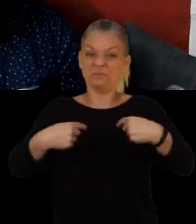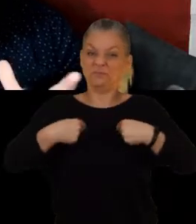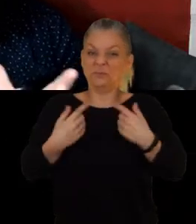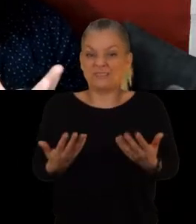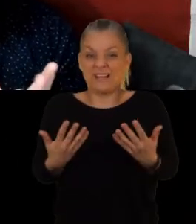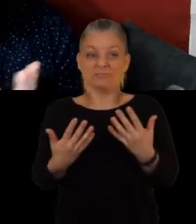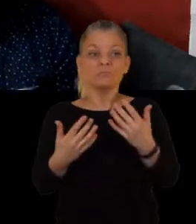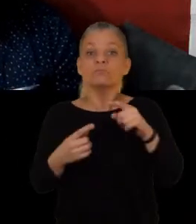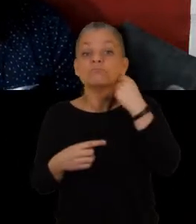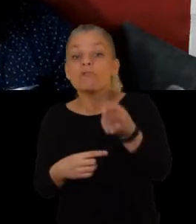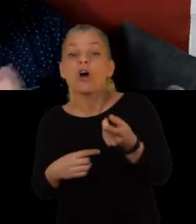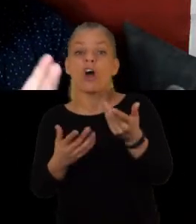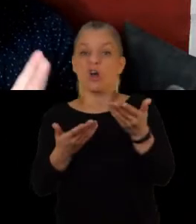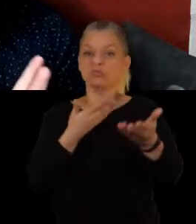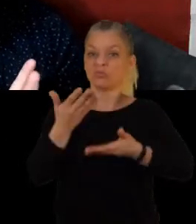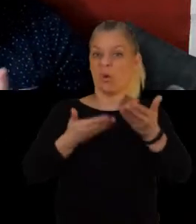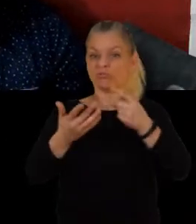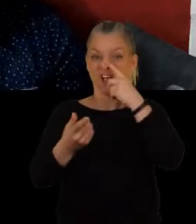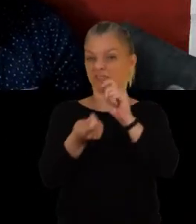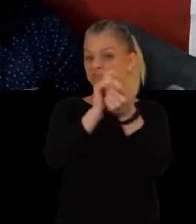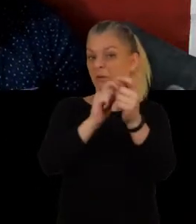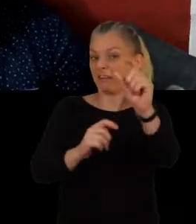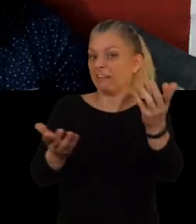today the story could change a little bit tomorrow for sure